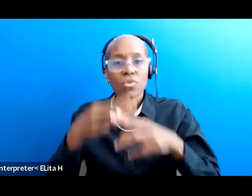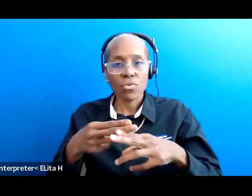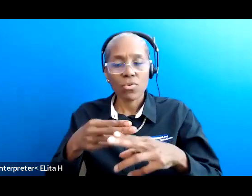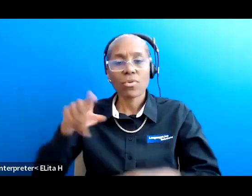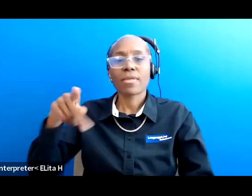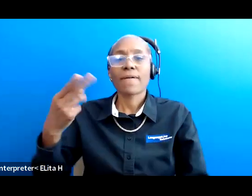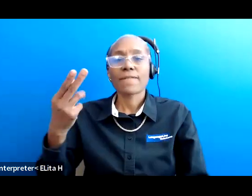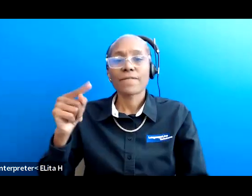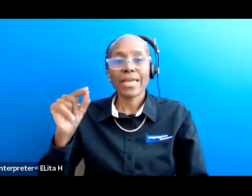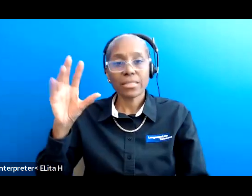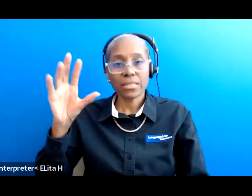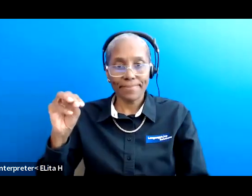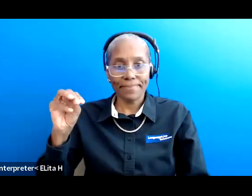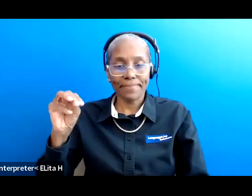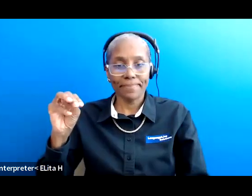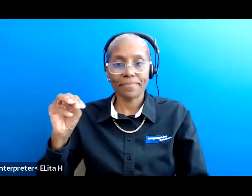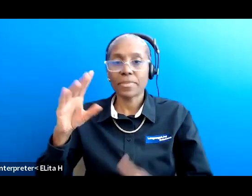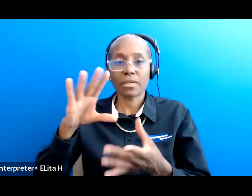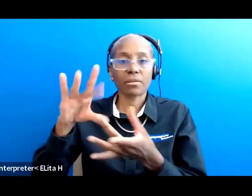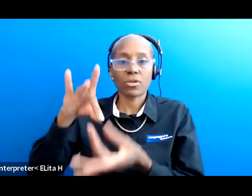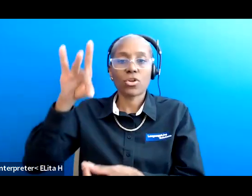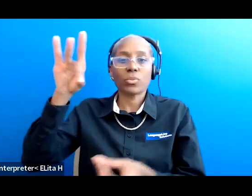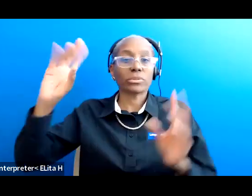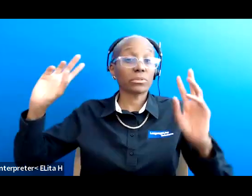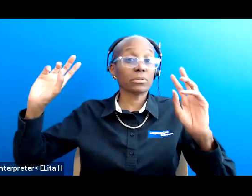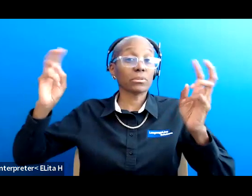That's why they call it phantom because the nerves that would